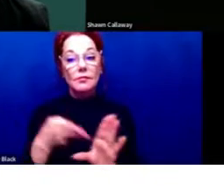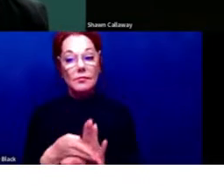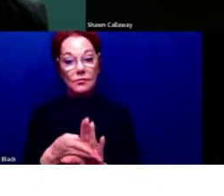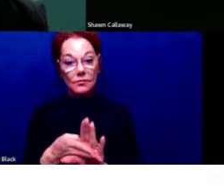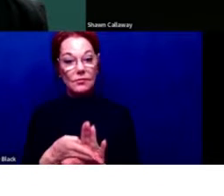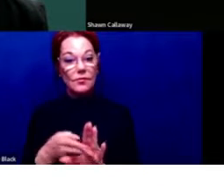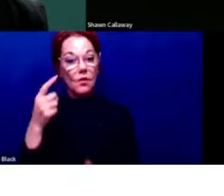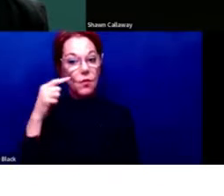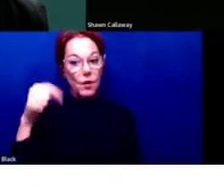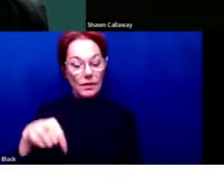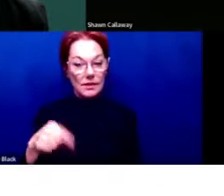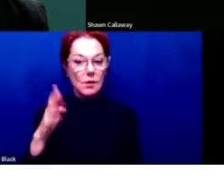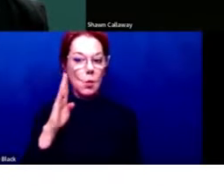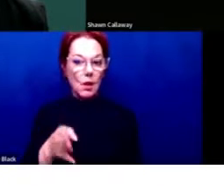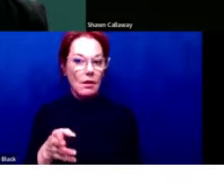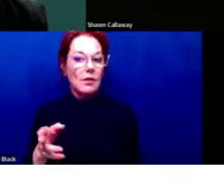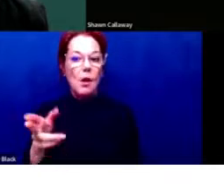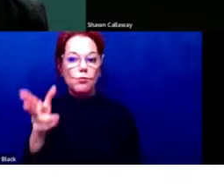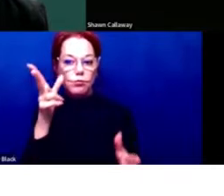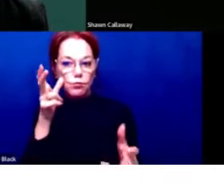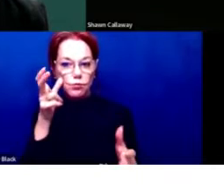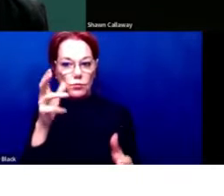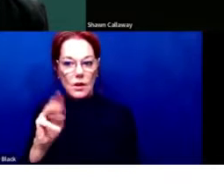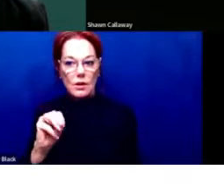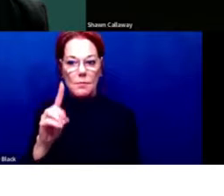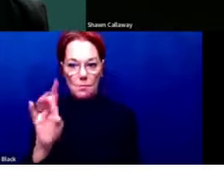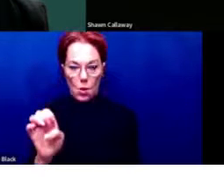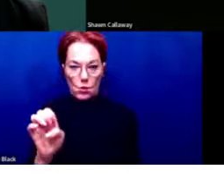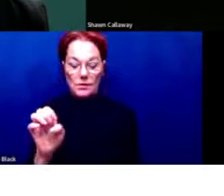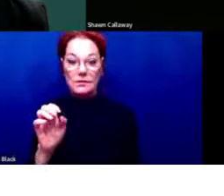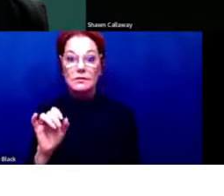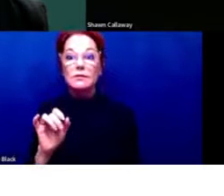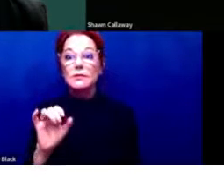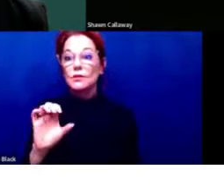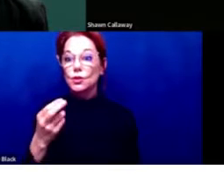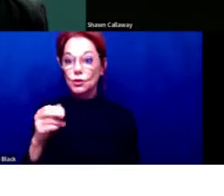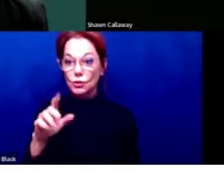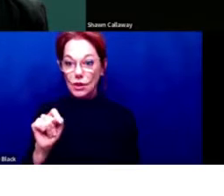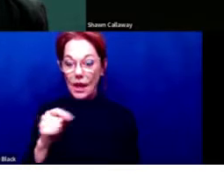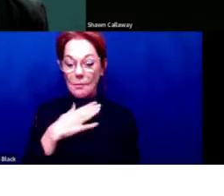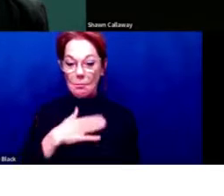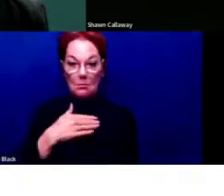be in listen only mode during the webinar. Please use the chat feature in zoom to post questions and communicate with